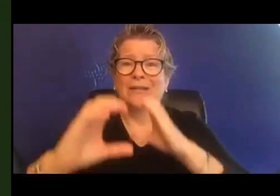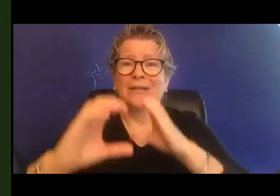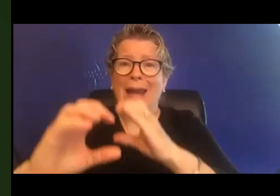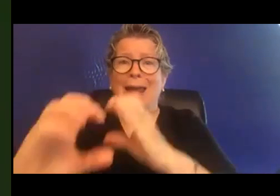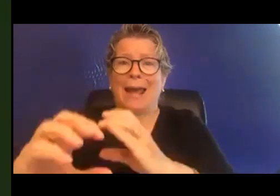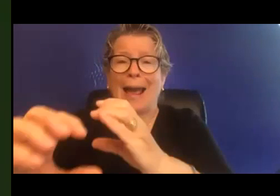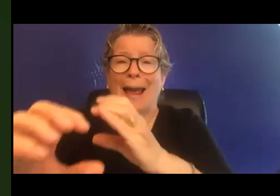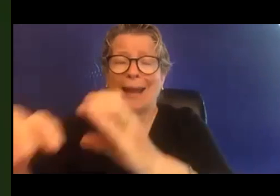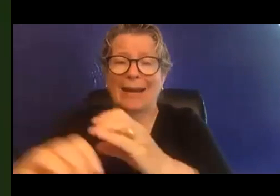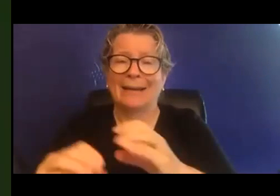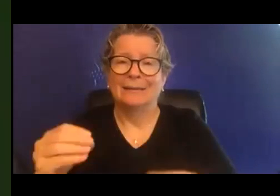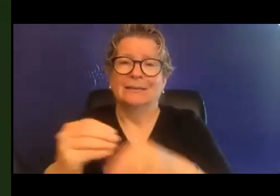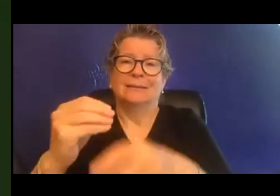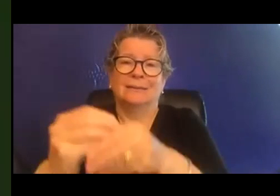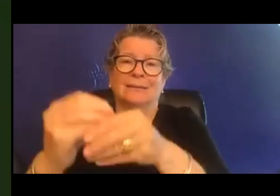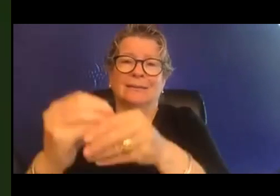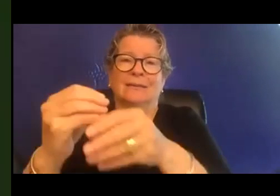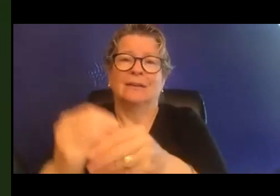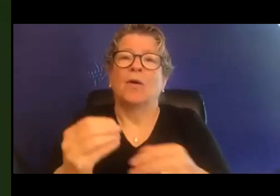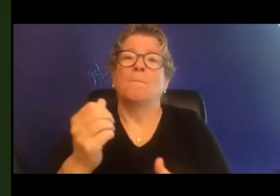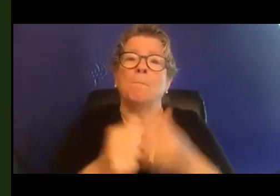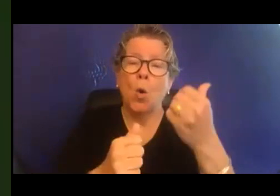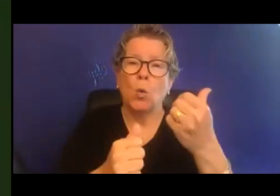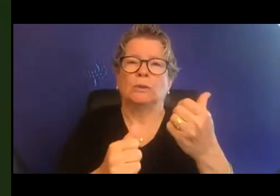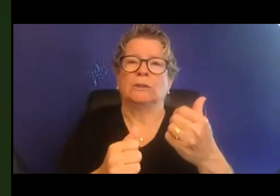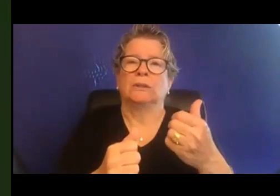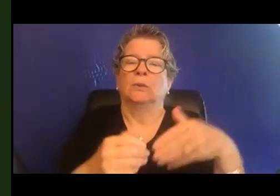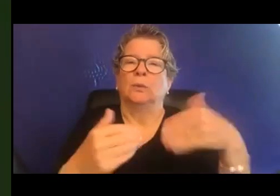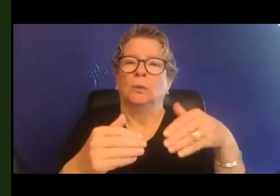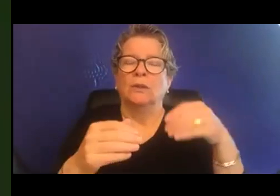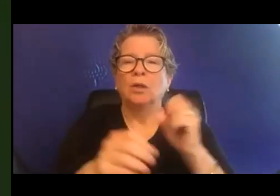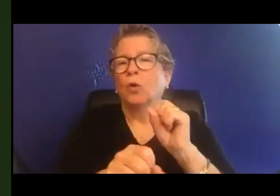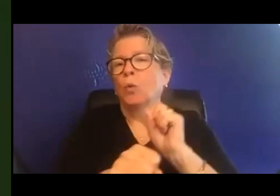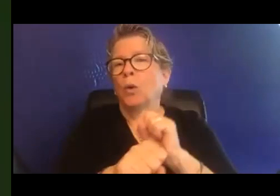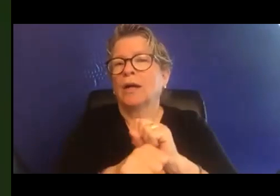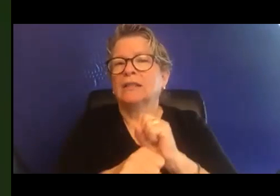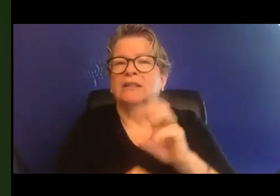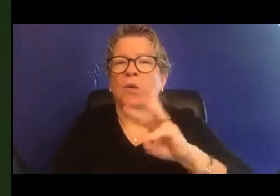Memos extensive work is in the Upper West Trailhead area, which is expected to be closed for about 3 years.